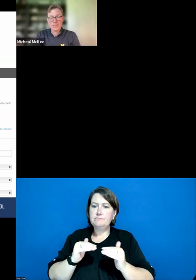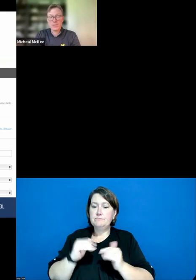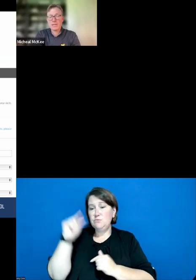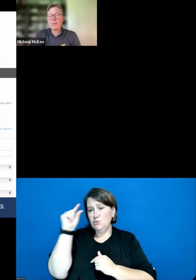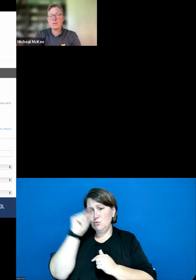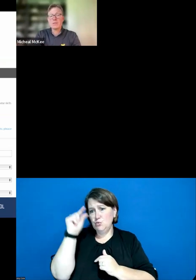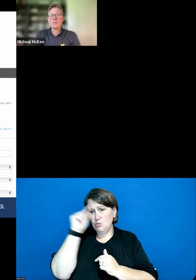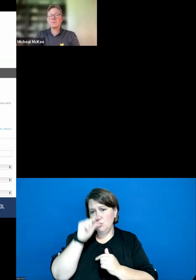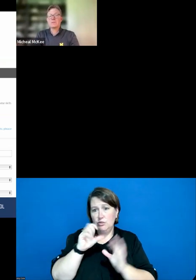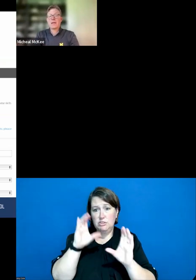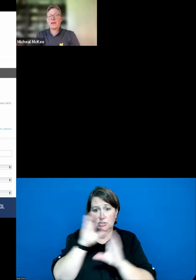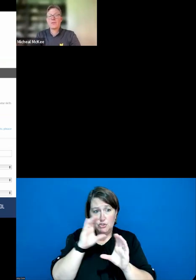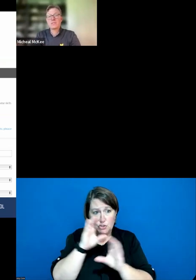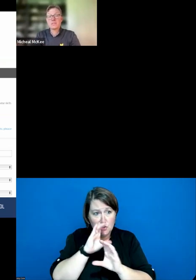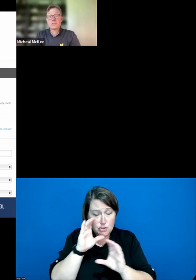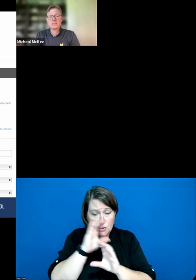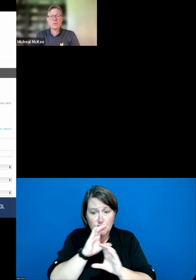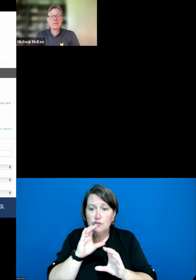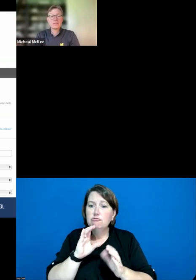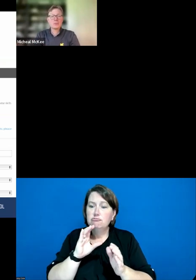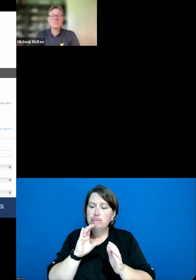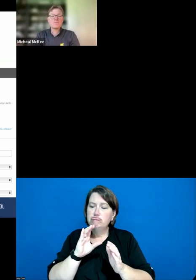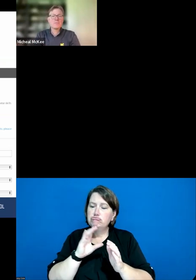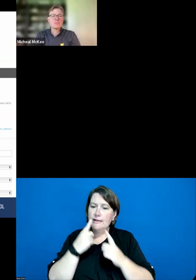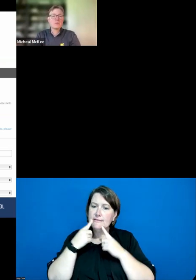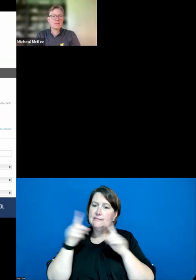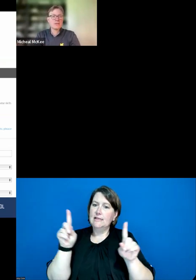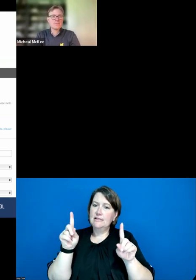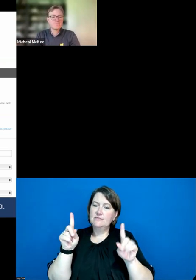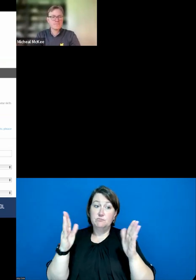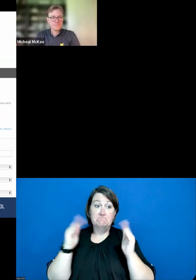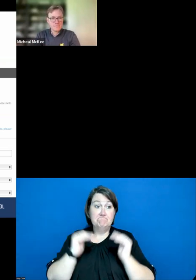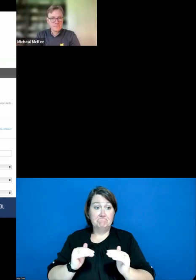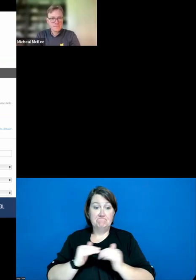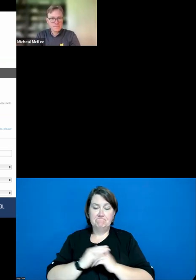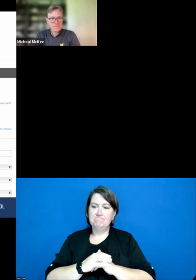I know many people use and are successful with that, too. Let's go to the next side.